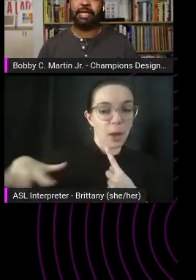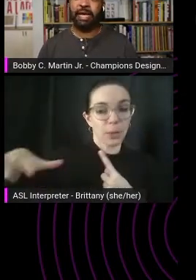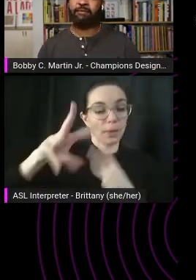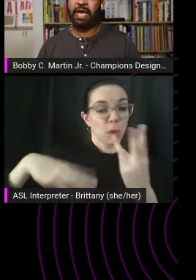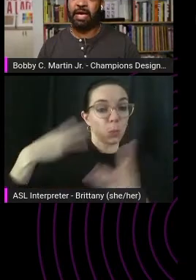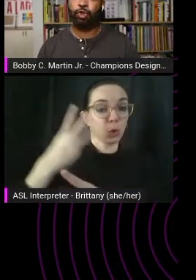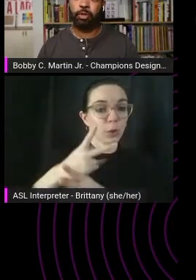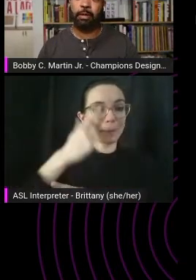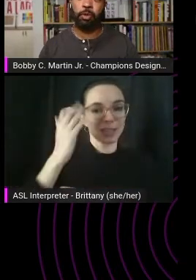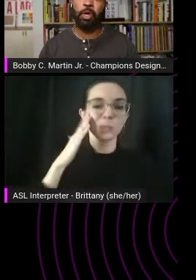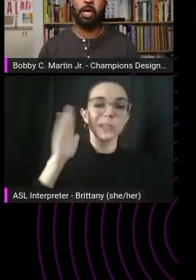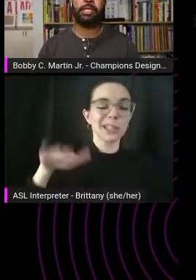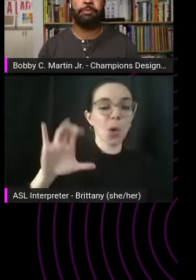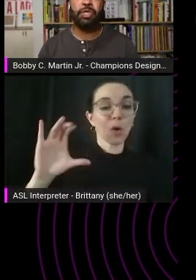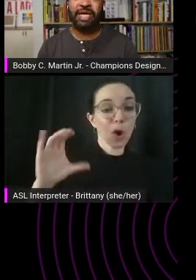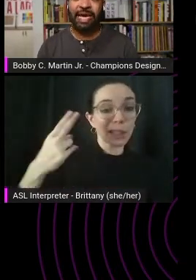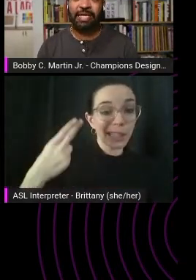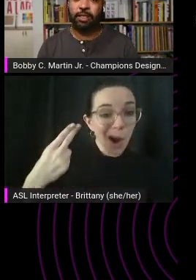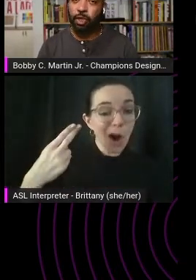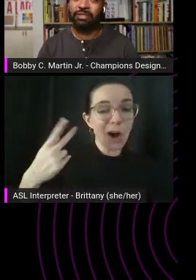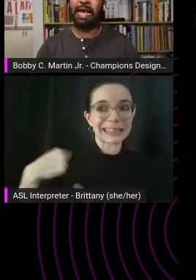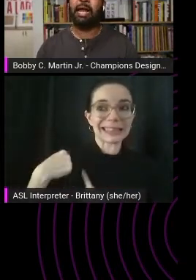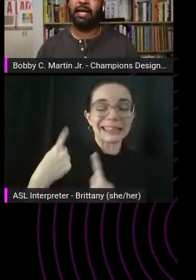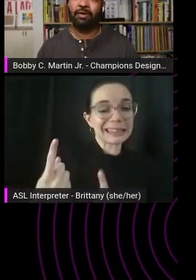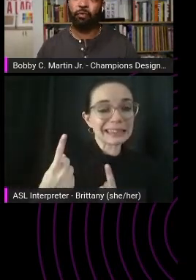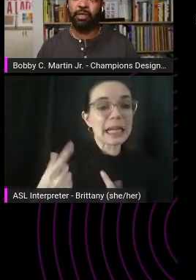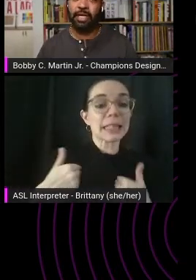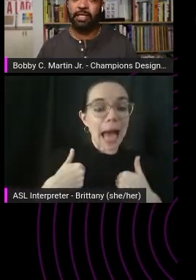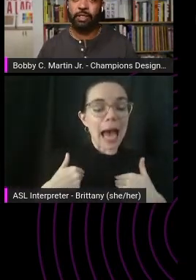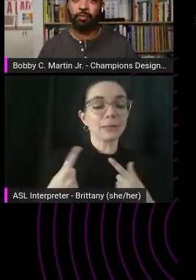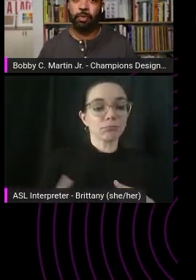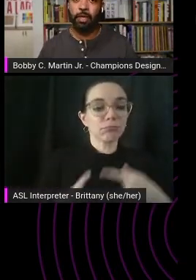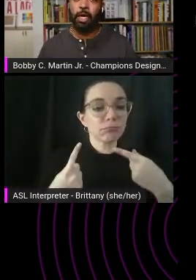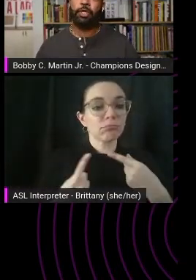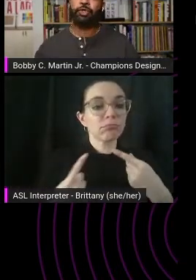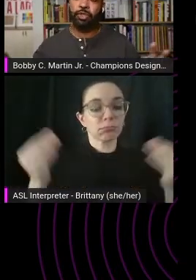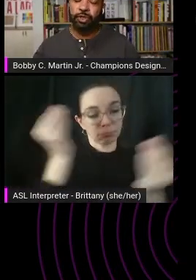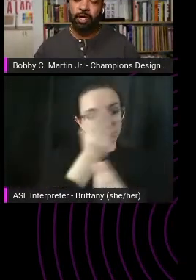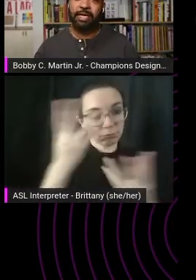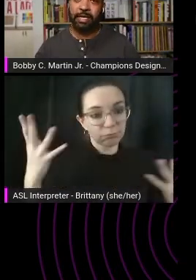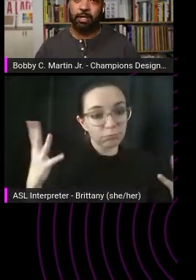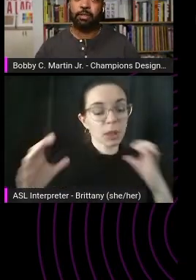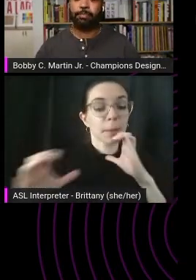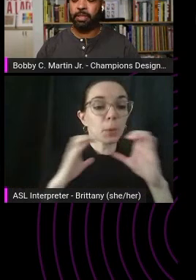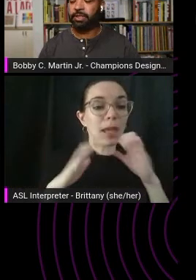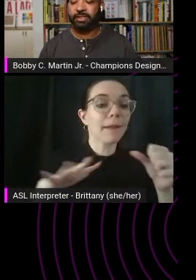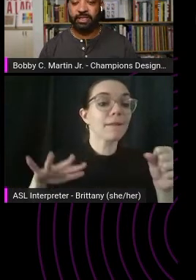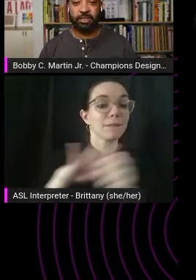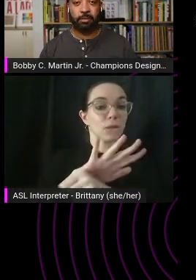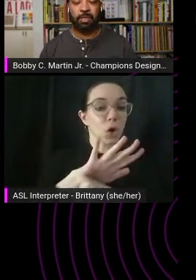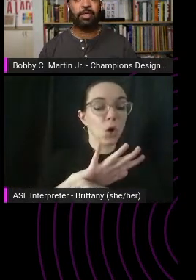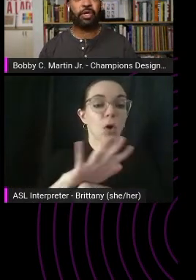they have had trouble communicating the totality of what they do. So we're starting here to build this system